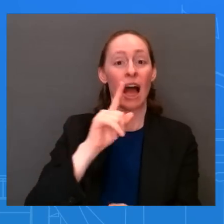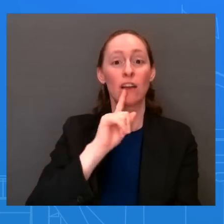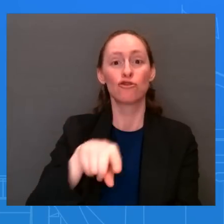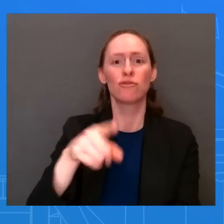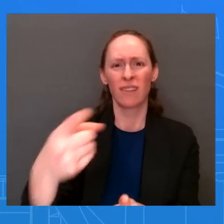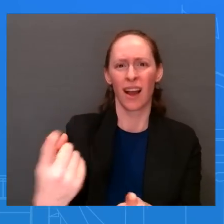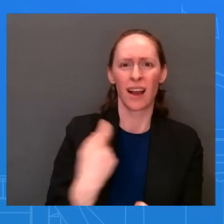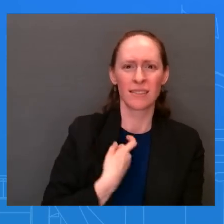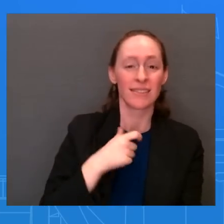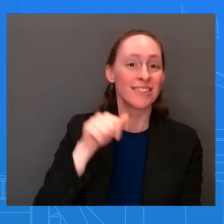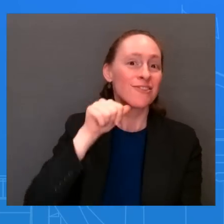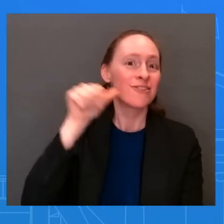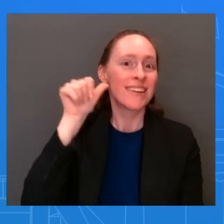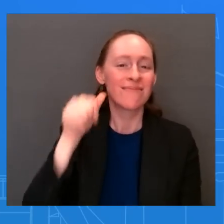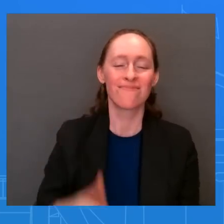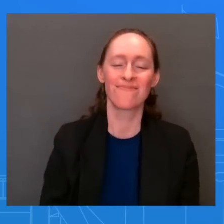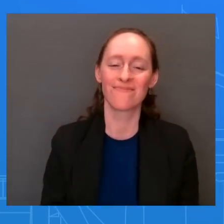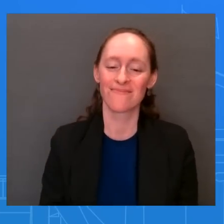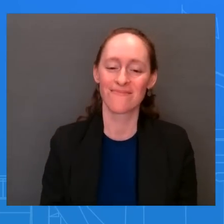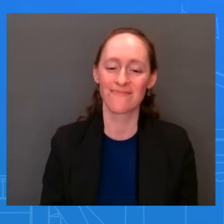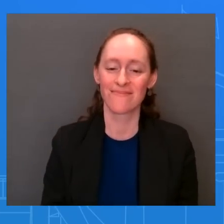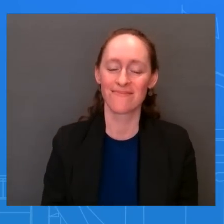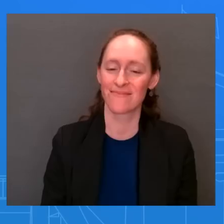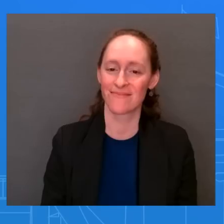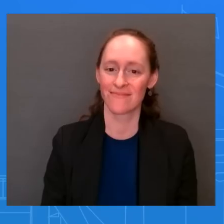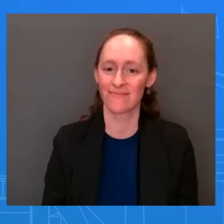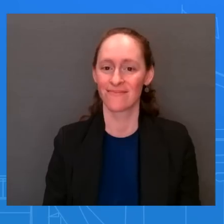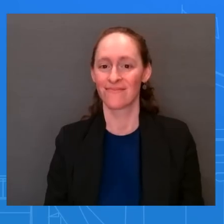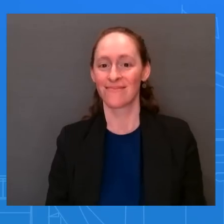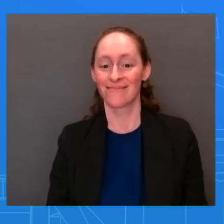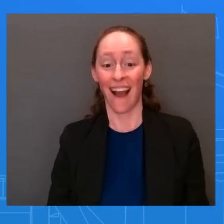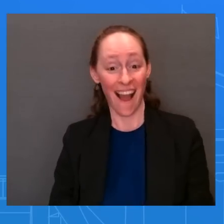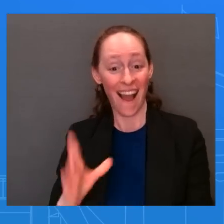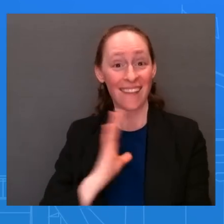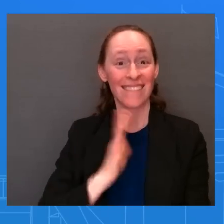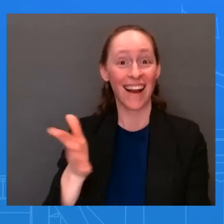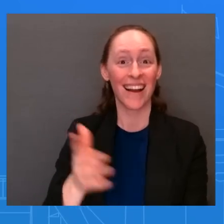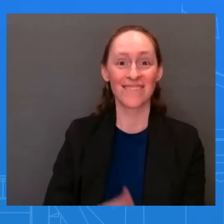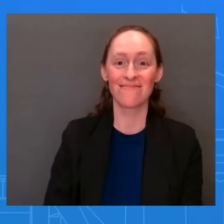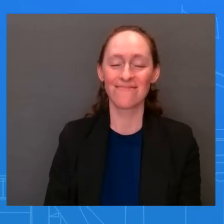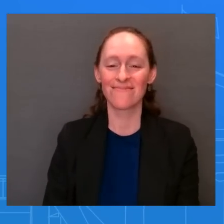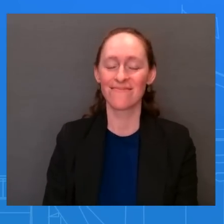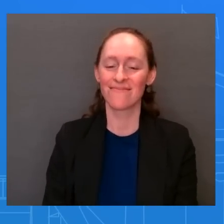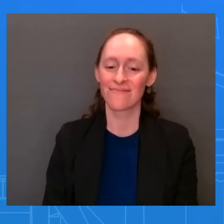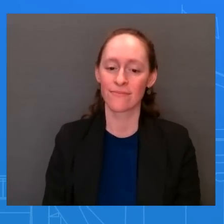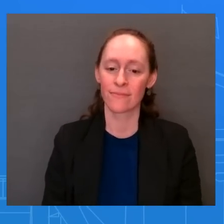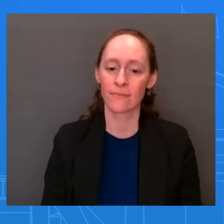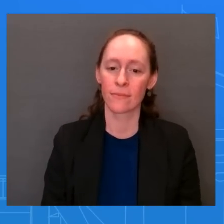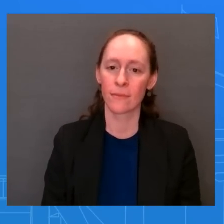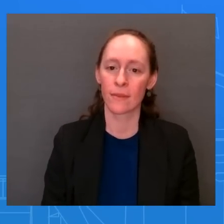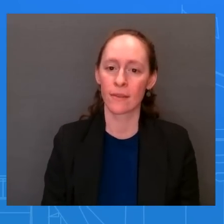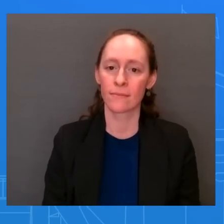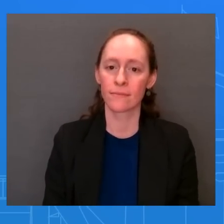I said I would follow up. The Press: -- yes, okay -- if you have a response to the -- Ms. Jean-Pierre: This is the New Mexico, I believe. Right? The Press: -- the New Mexico -- yes, yes.